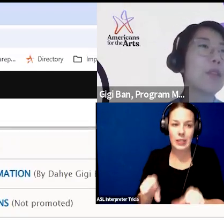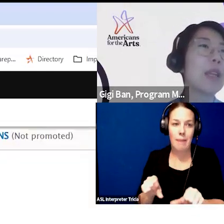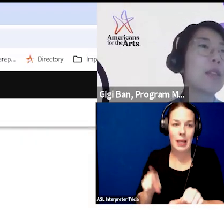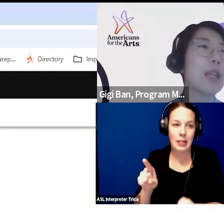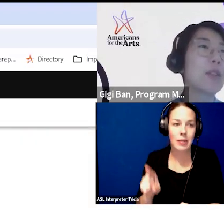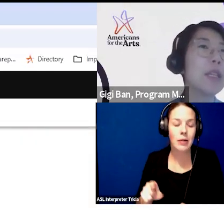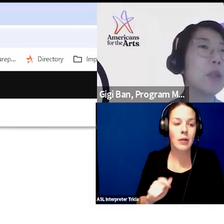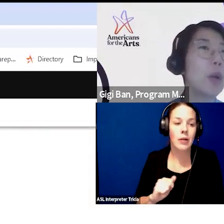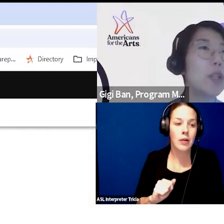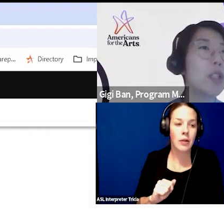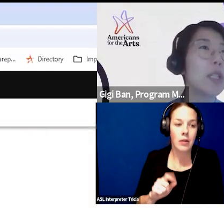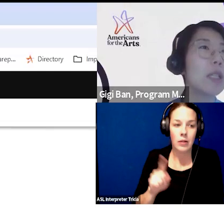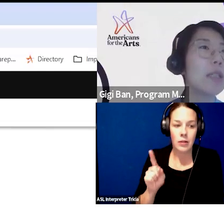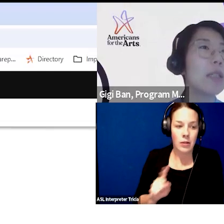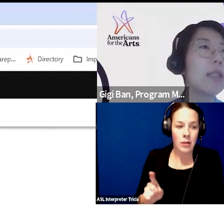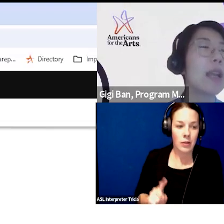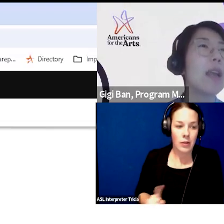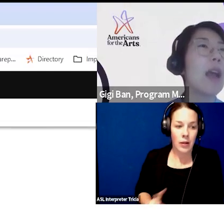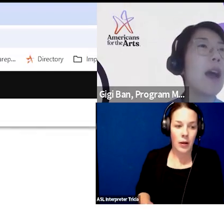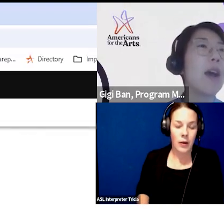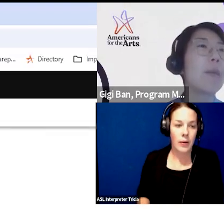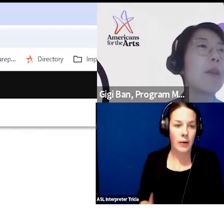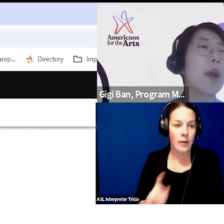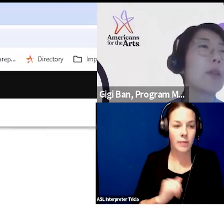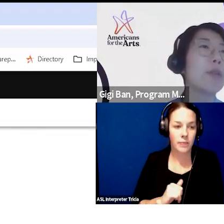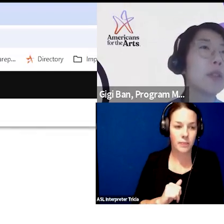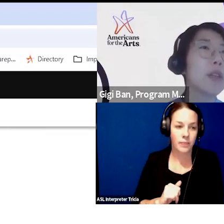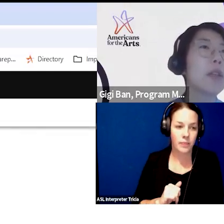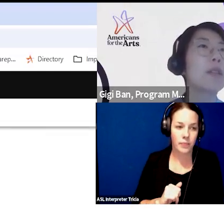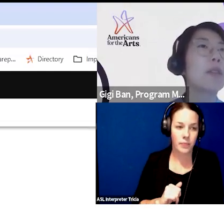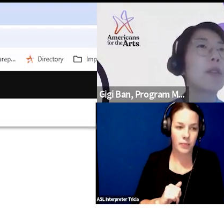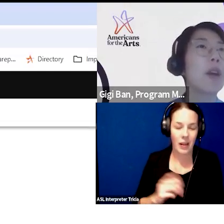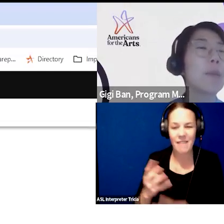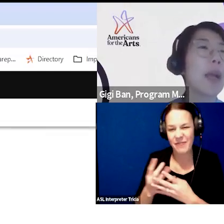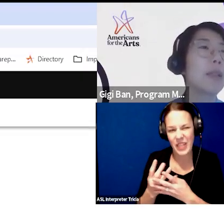You get to answer these questions, around the filters of the Arts Impact